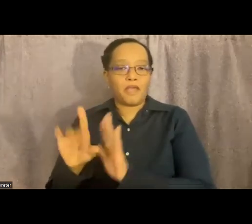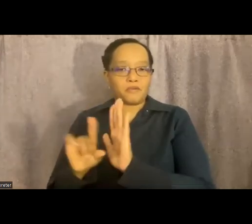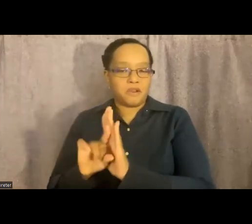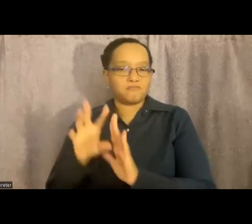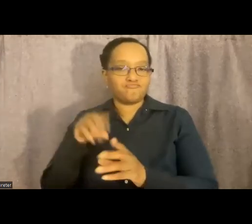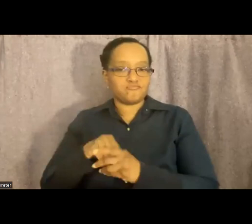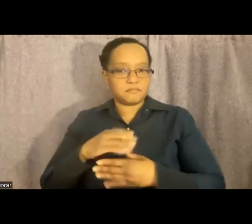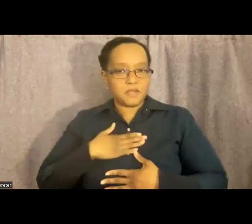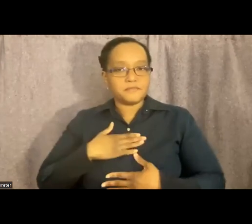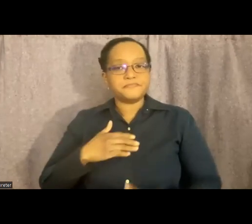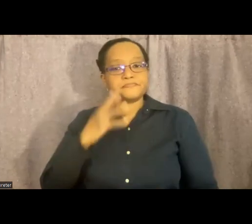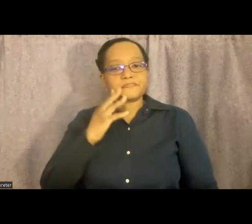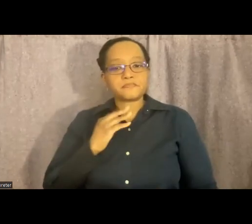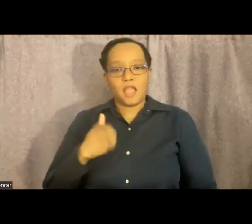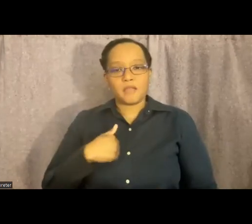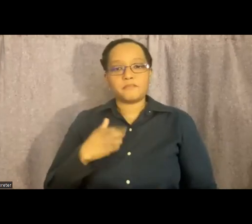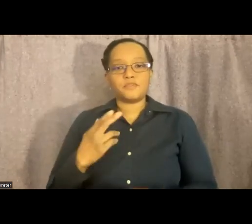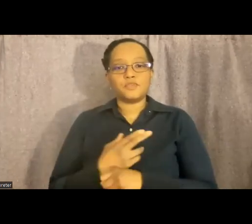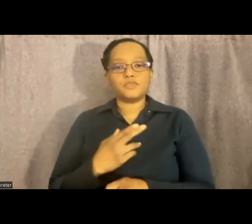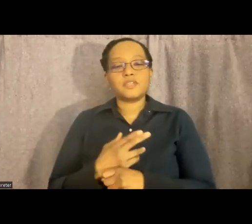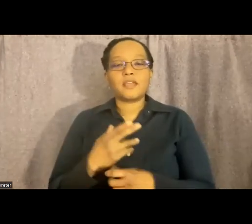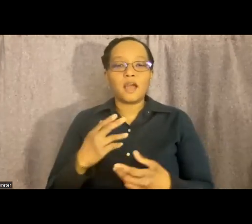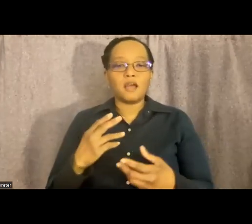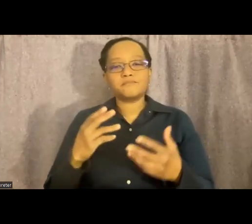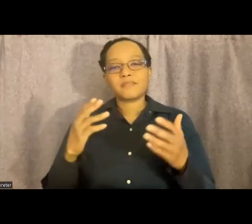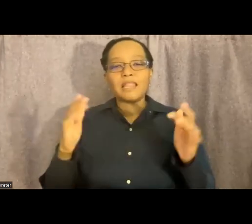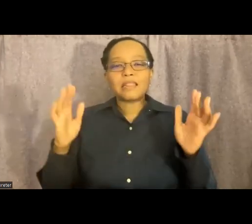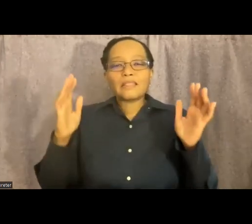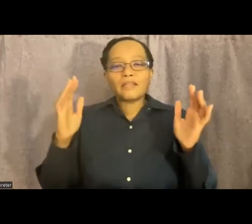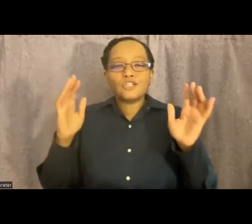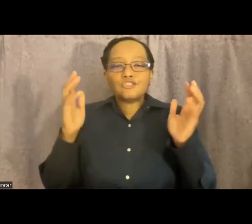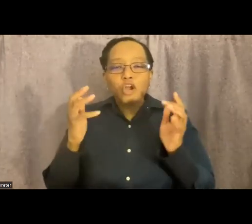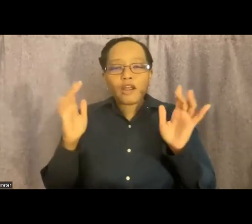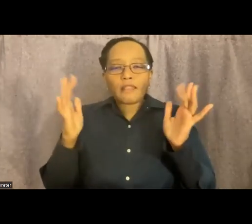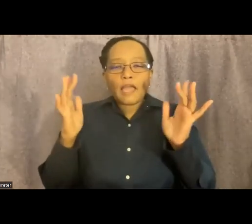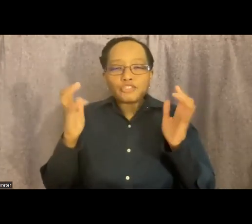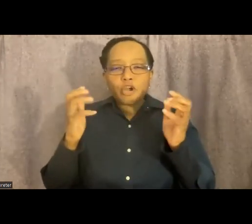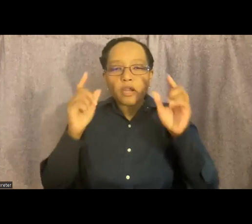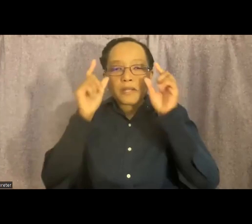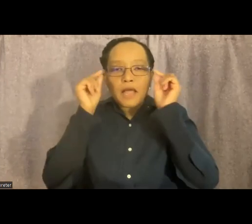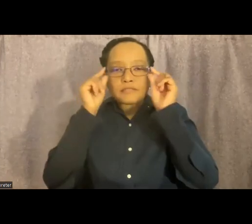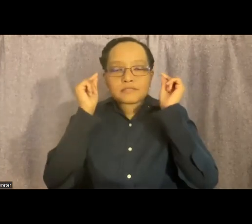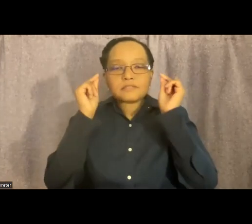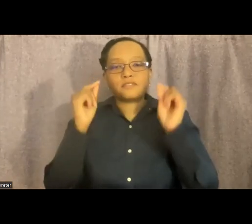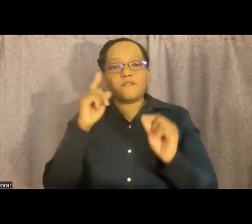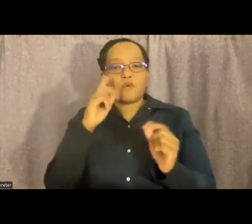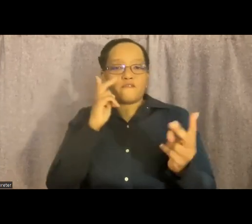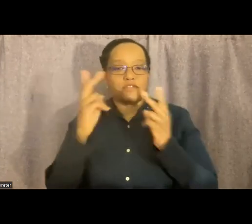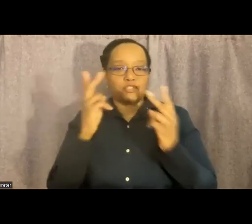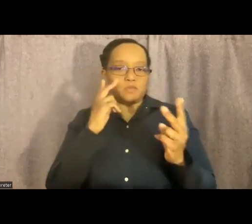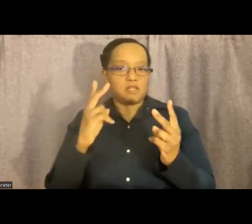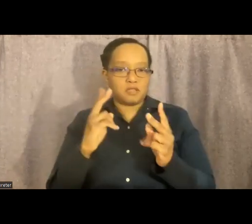I am wearing tinted eyewear for visual need.